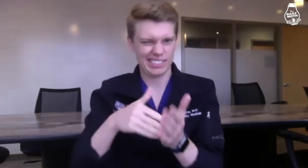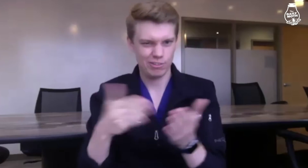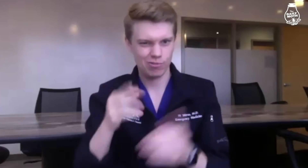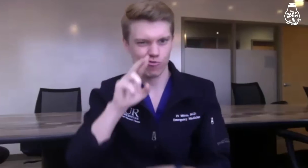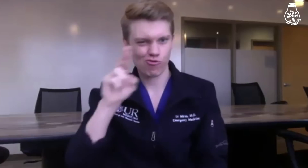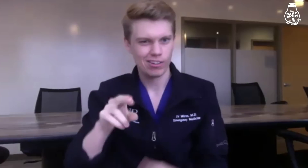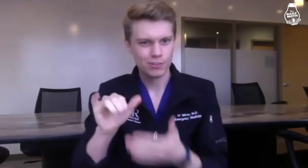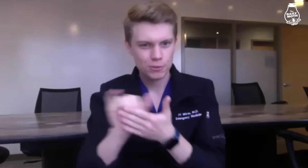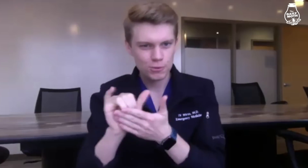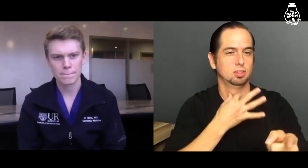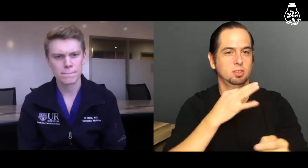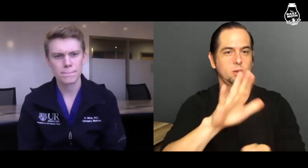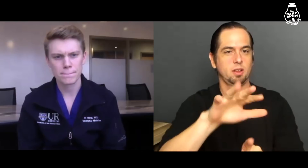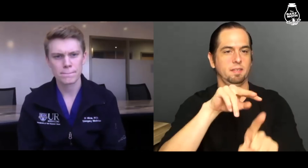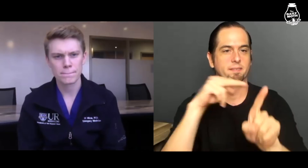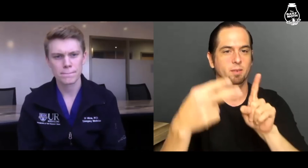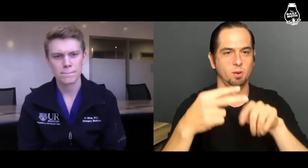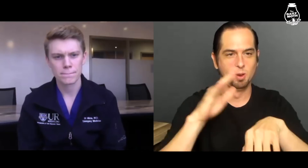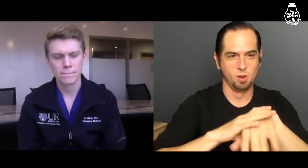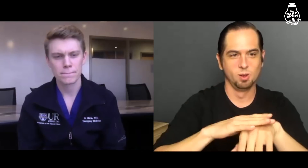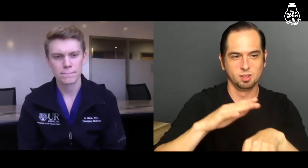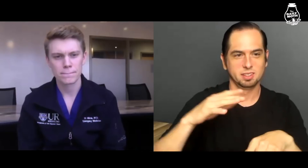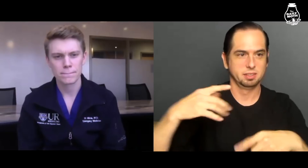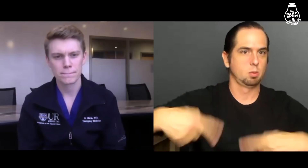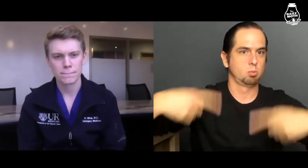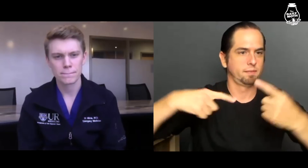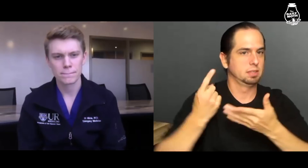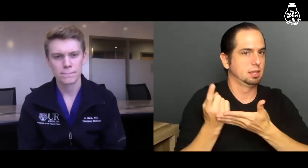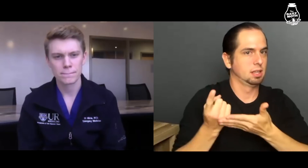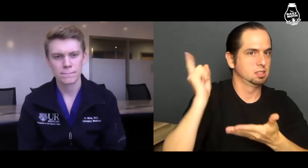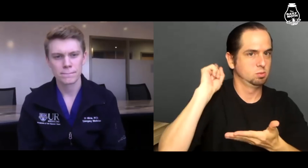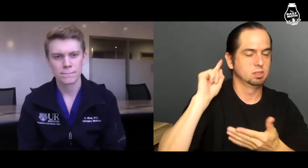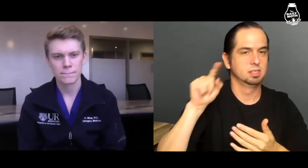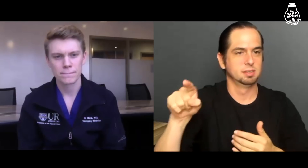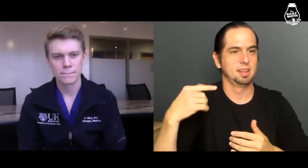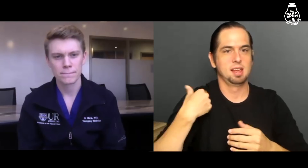in Rochester, New York. I'm curious about your views on a controversy last week